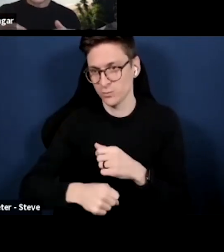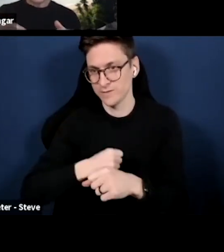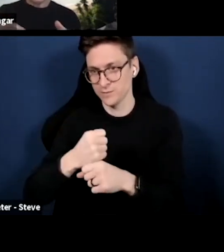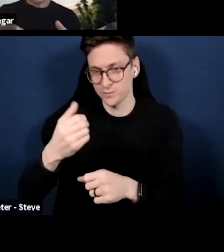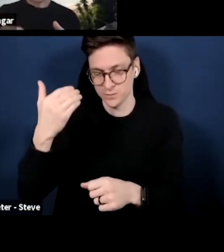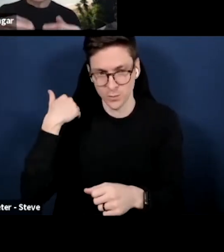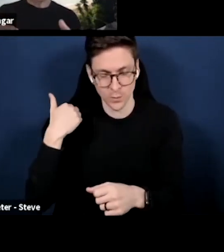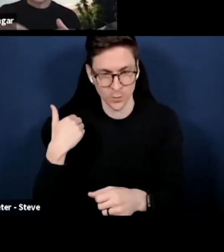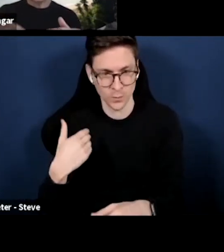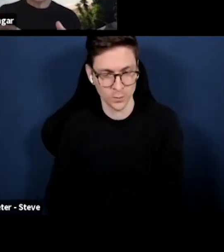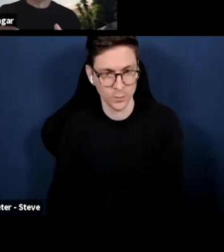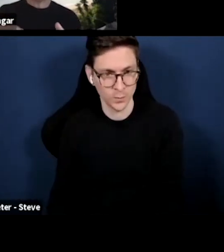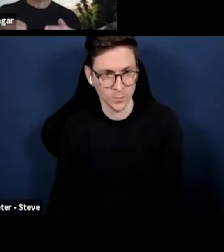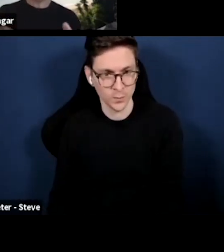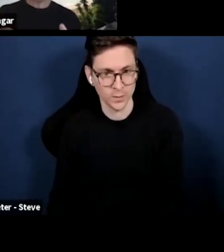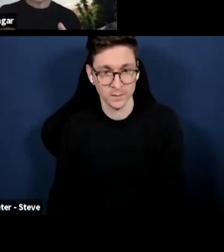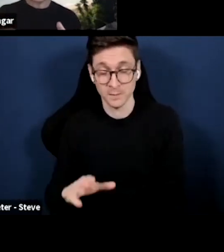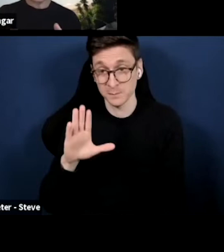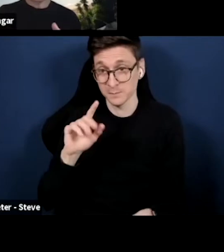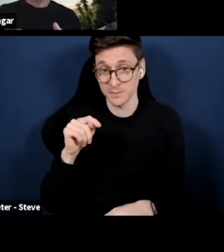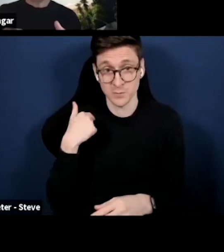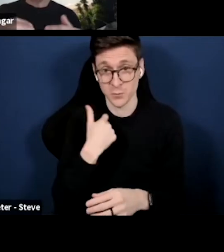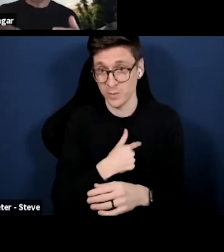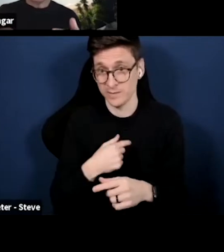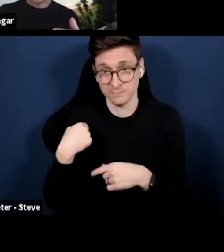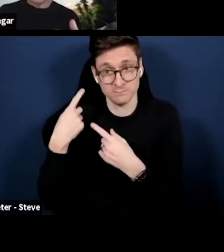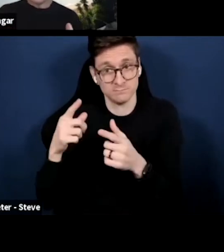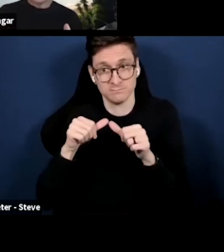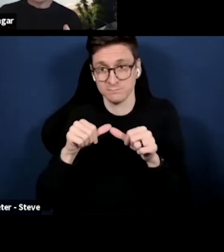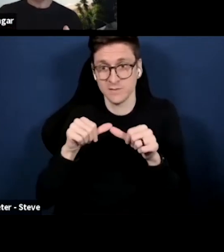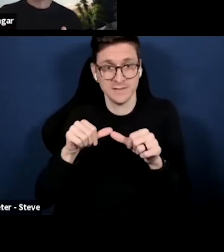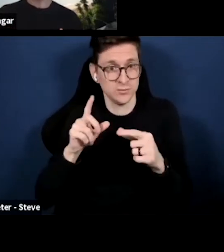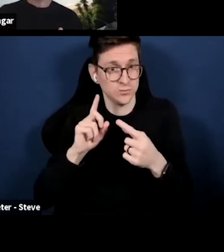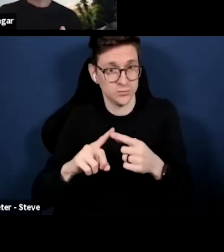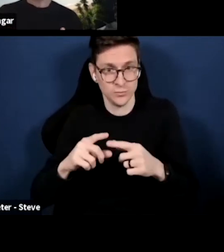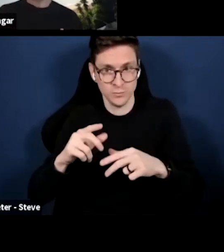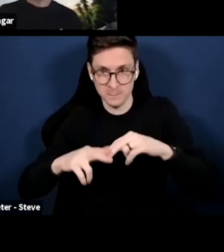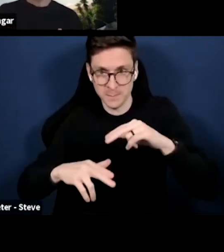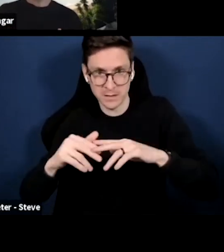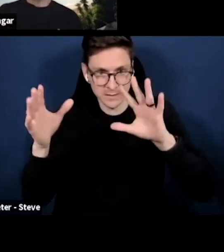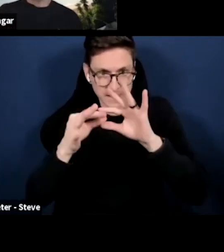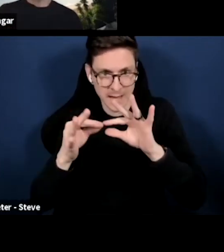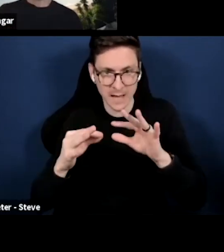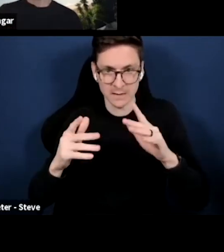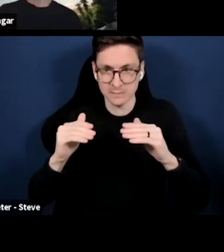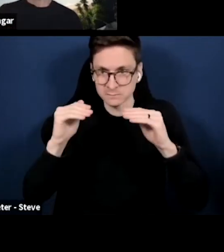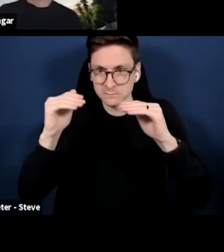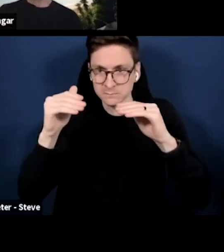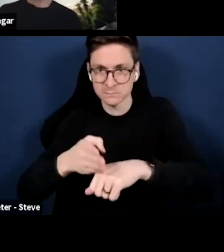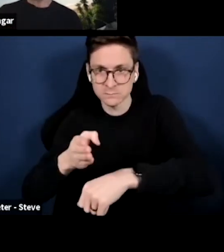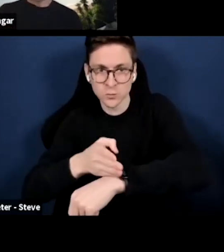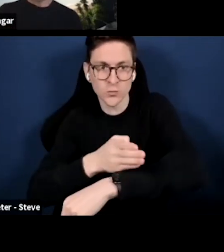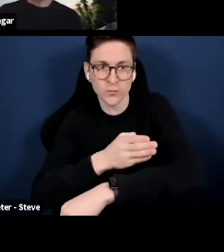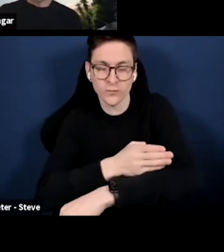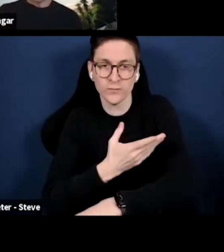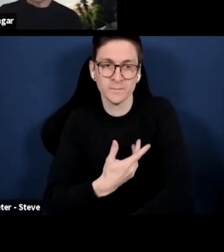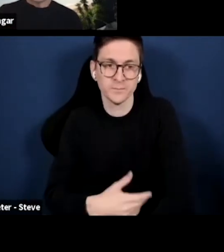we continue to make this uh to build this up but if we um if we uh